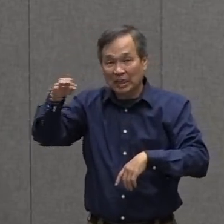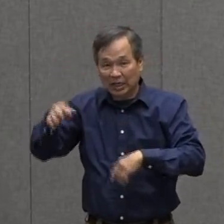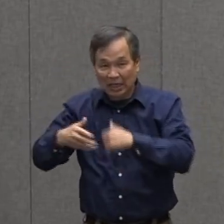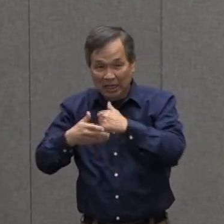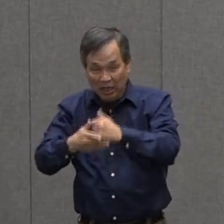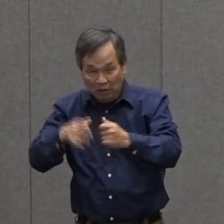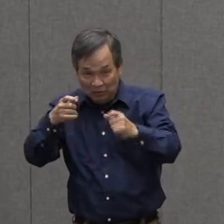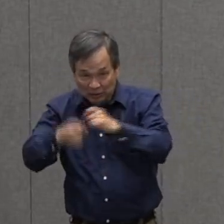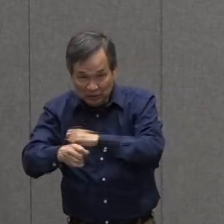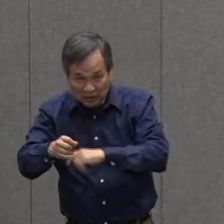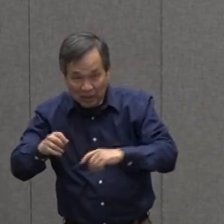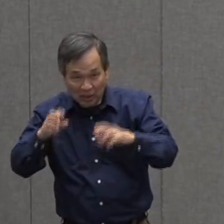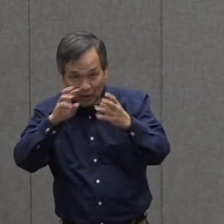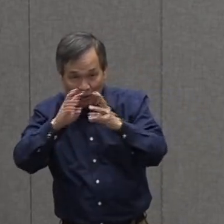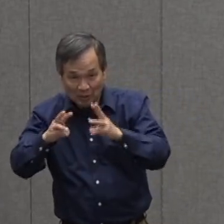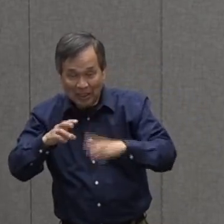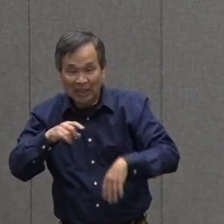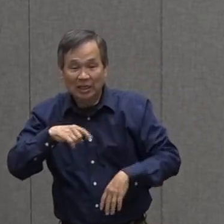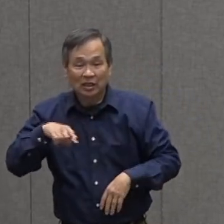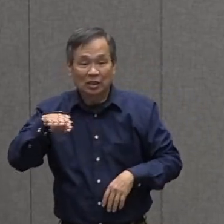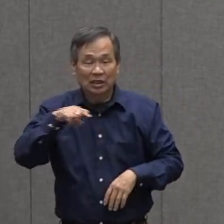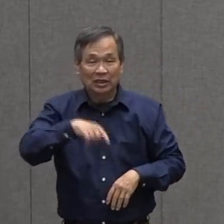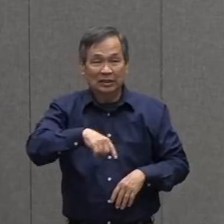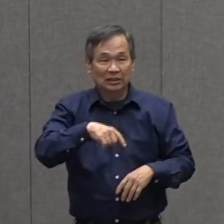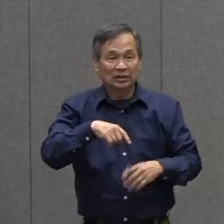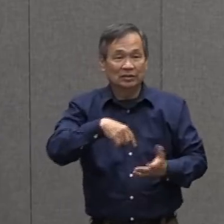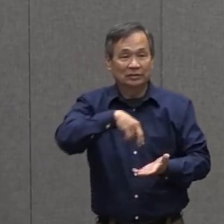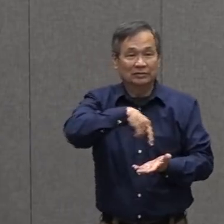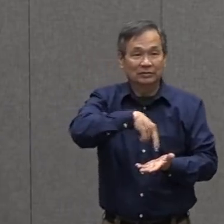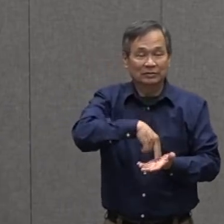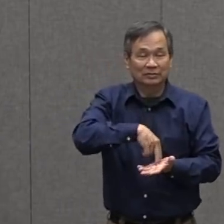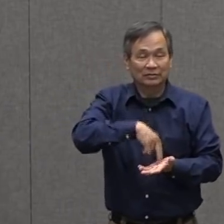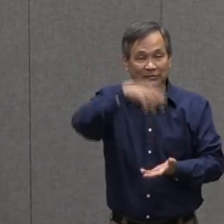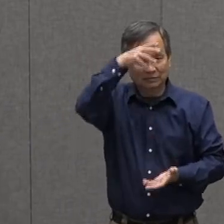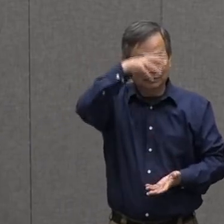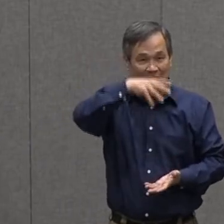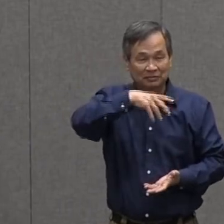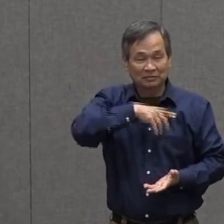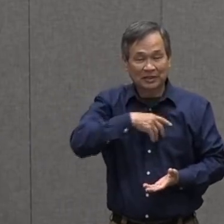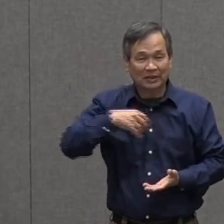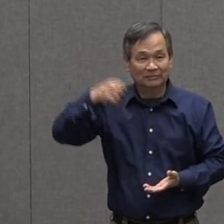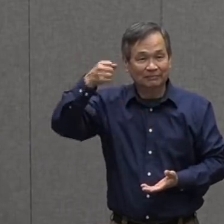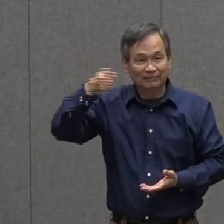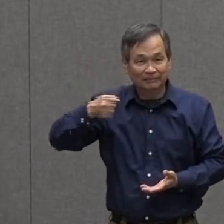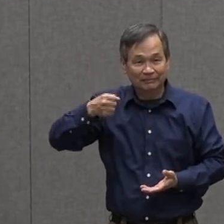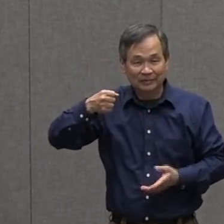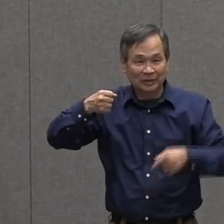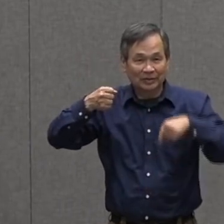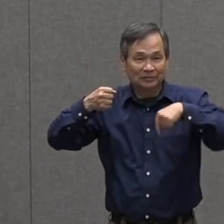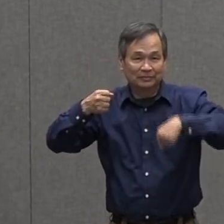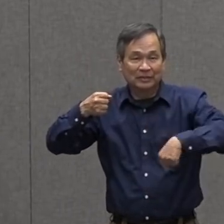"It fell near Ki-pat who watched his herd "as he stood on one leg like a big stork bird.